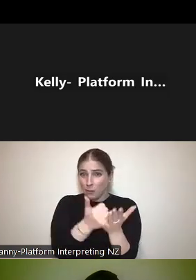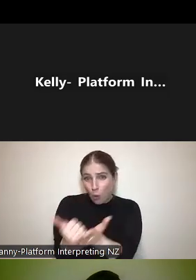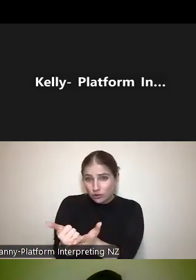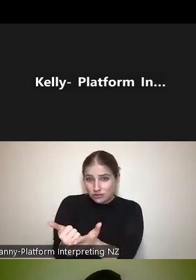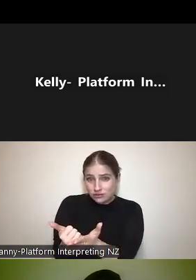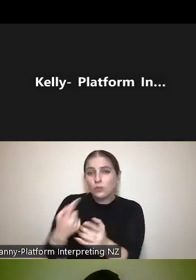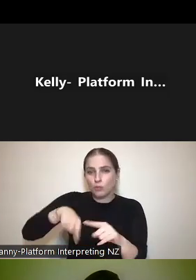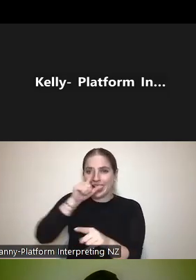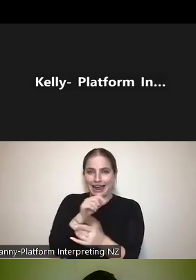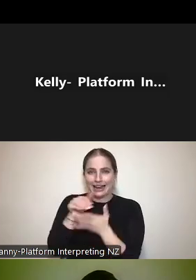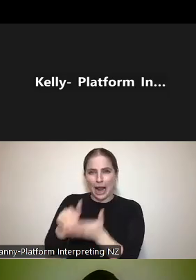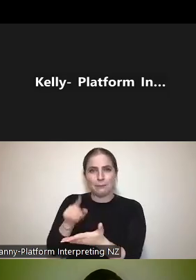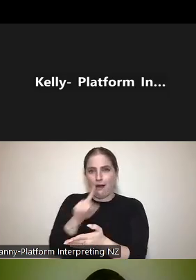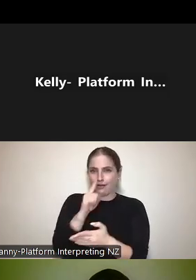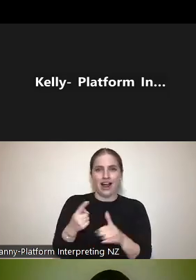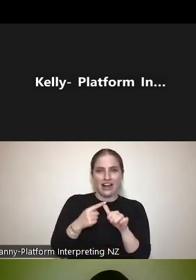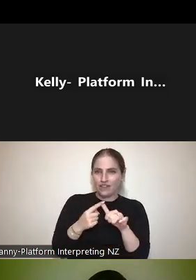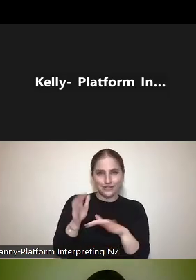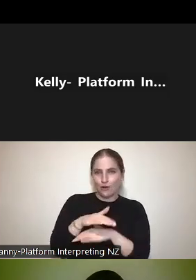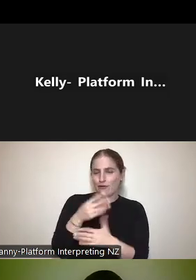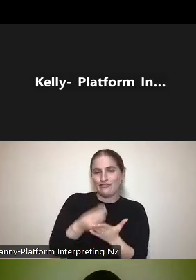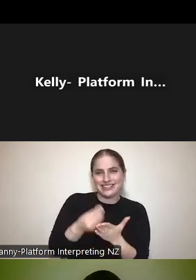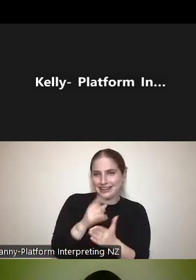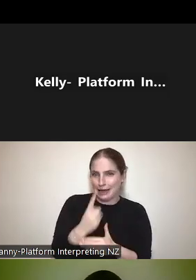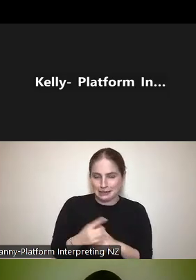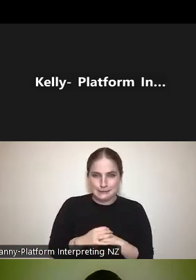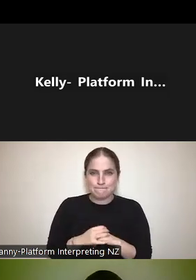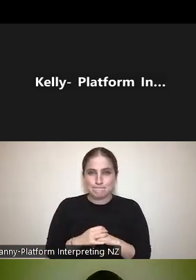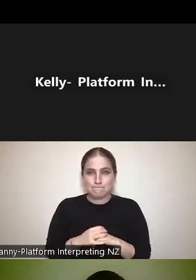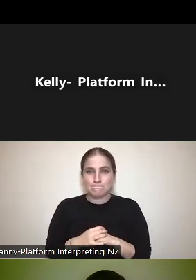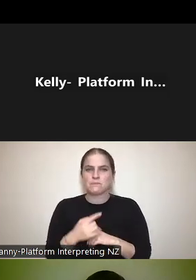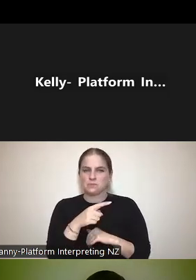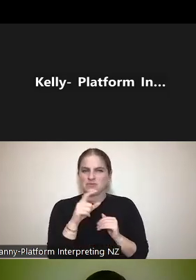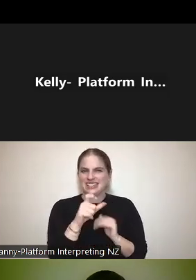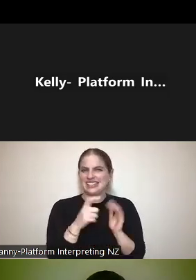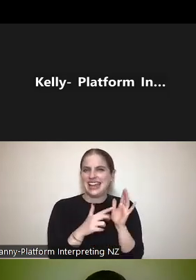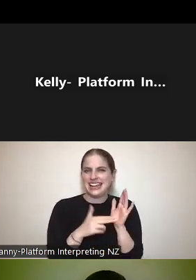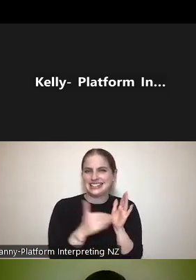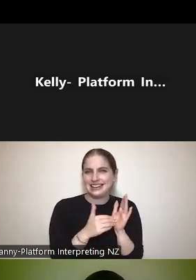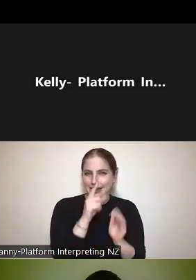And there's also a $5,000, accessibility top-up for individual deaf or disabled artists.